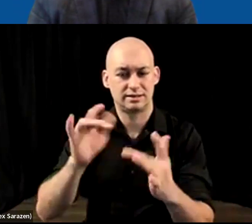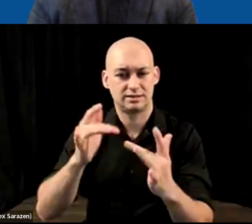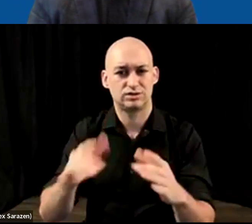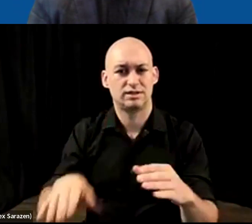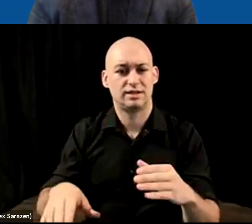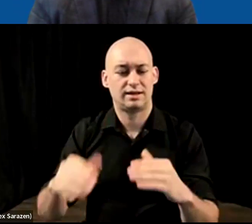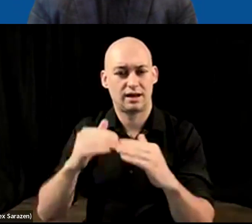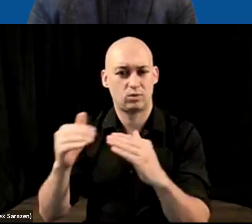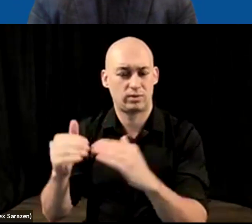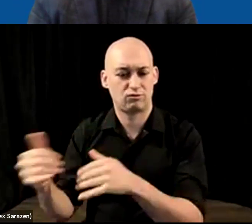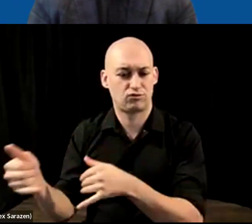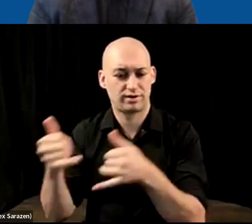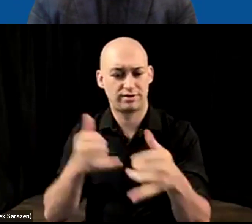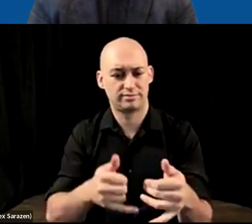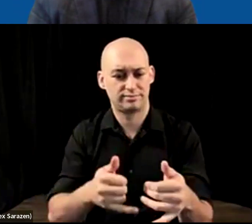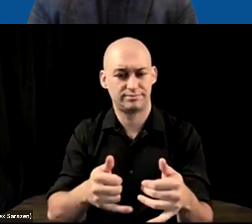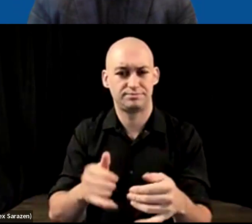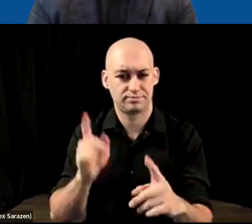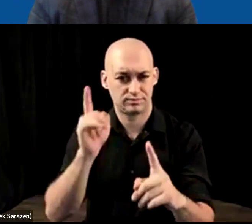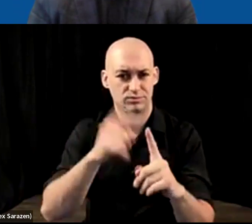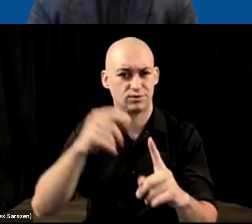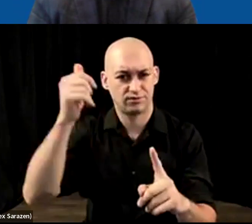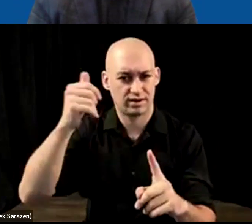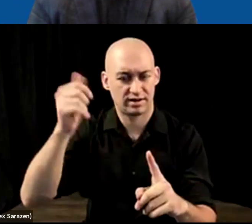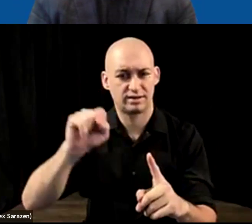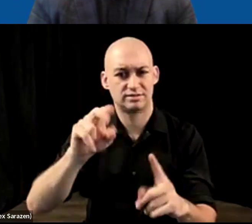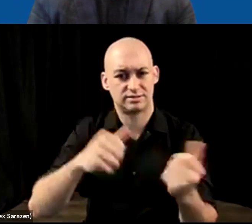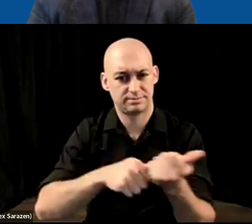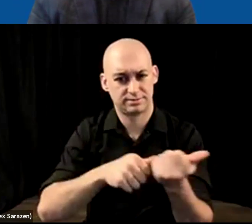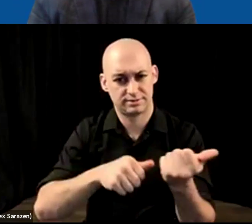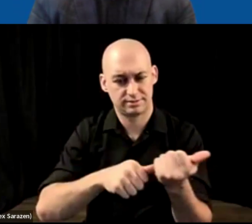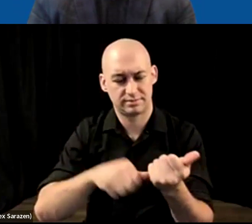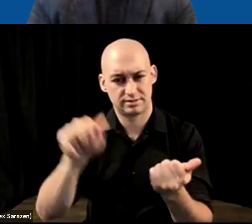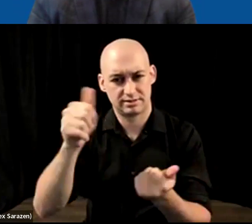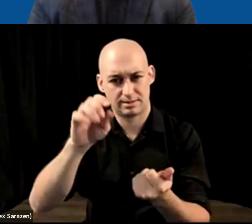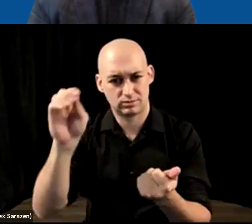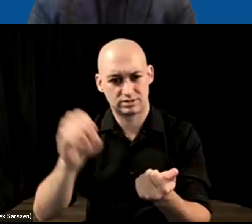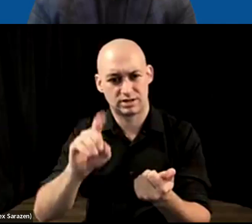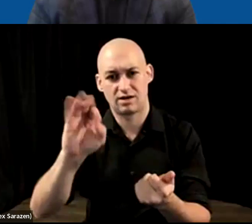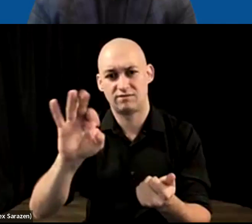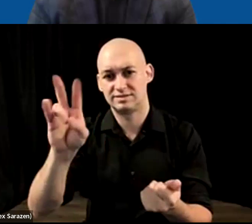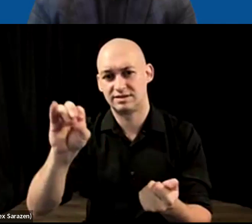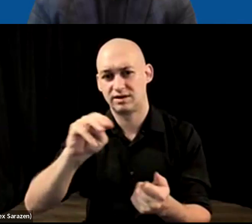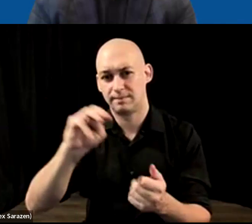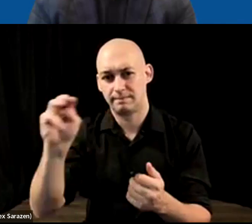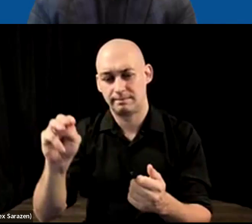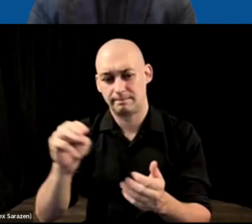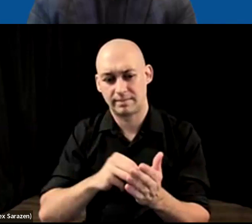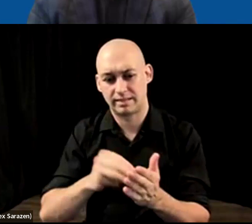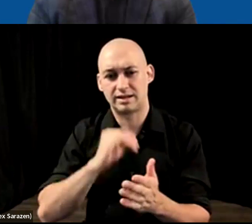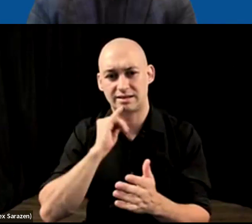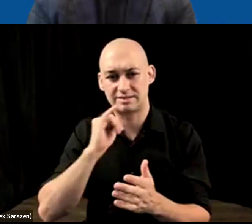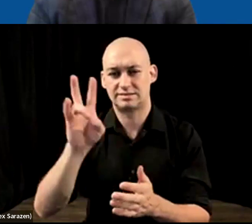grant can go towards funding subsidies. And so 10% of 70 million would be 7 million. That's